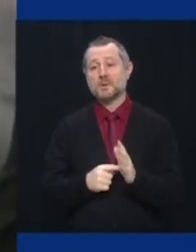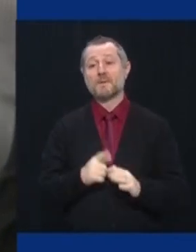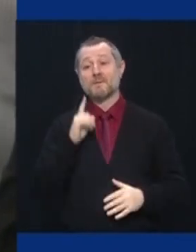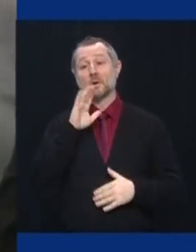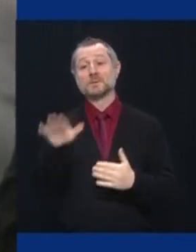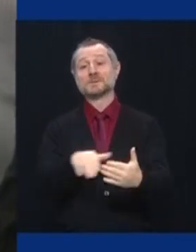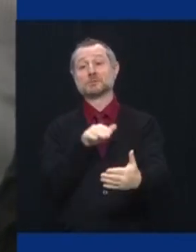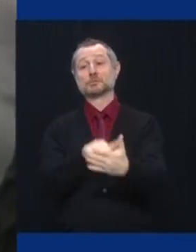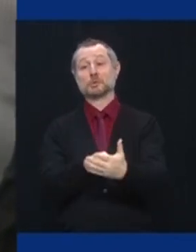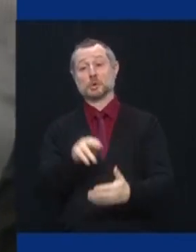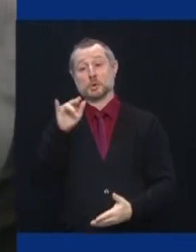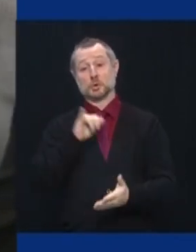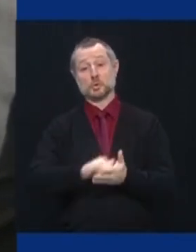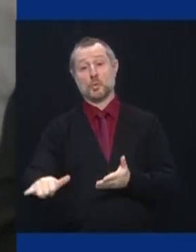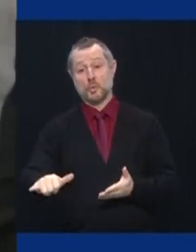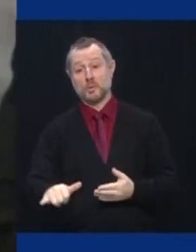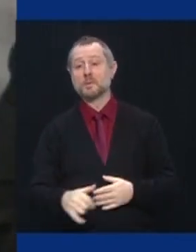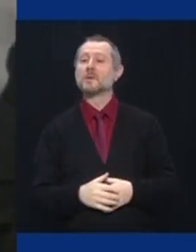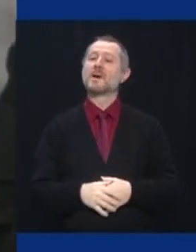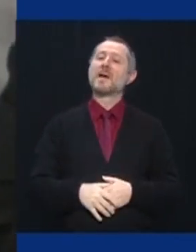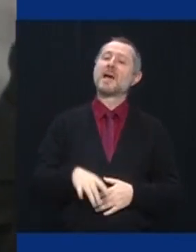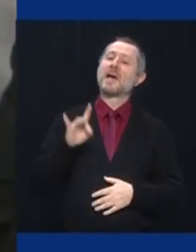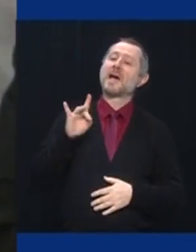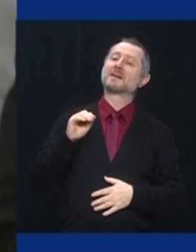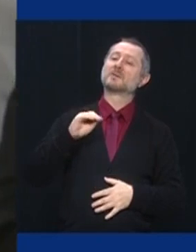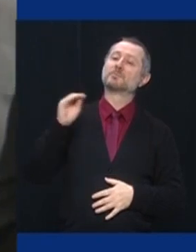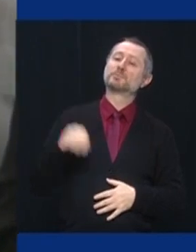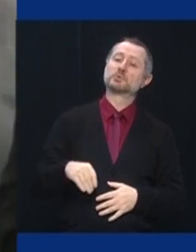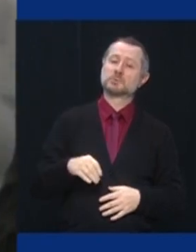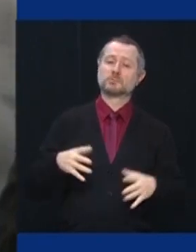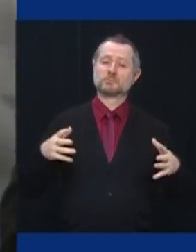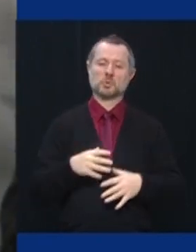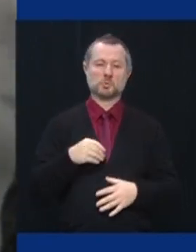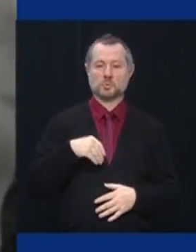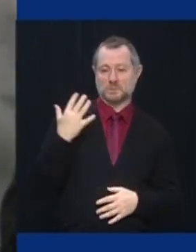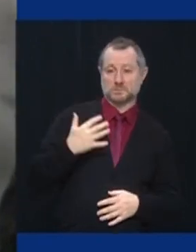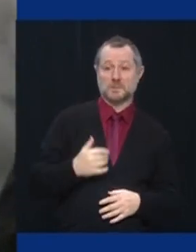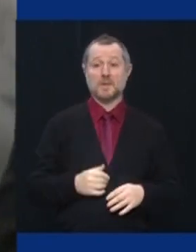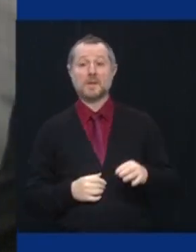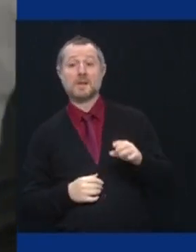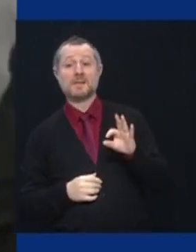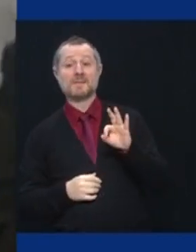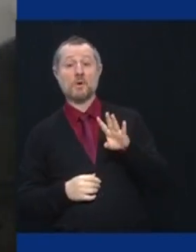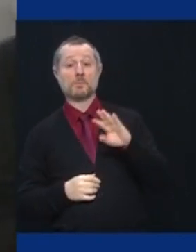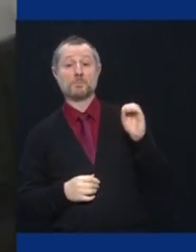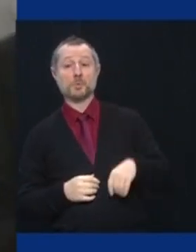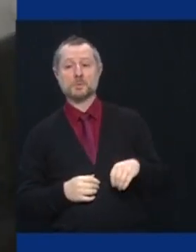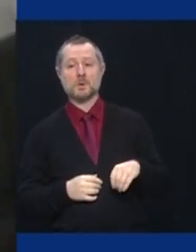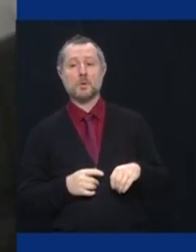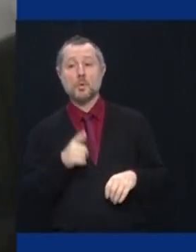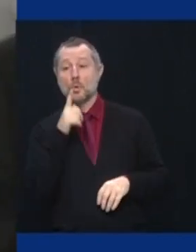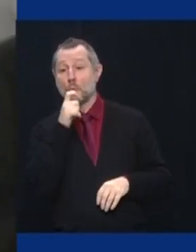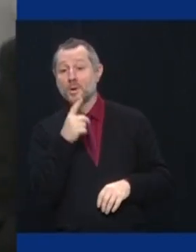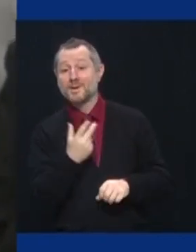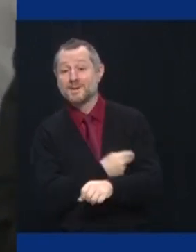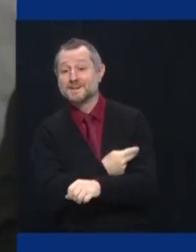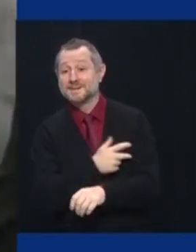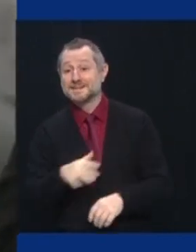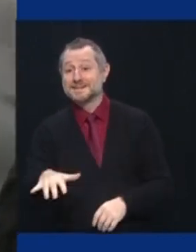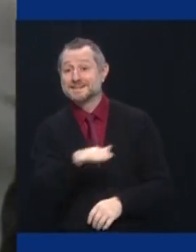AND WE MAKE SURE THAT WE HAVE ACCESS TO EVERYONE. YOU TAKE CENTRAL NEW YORK.